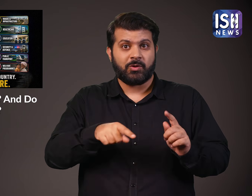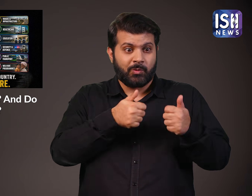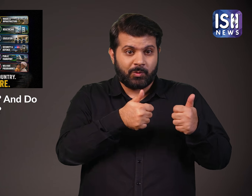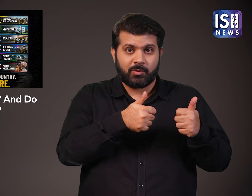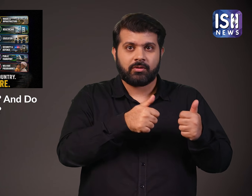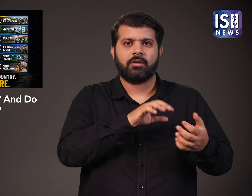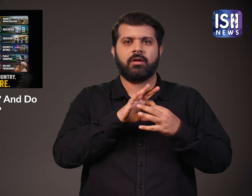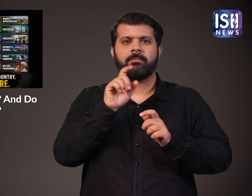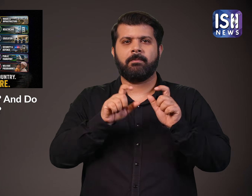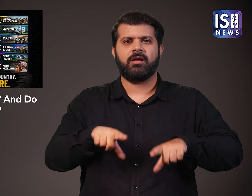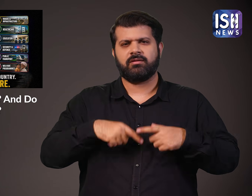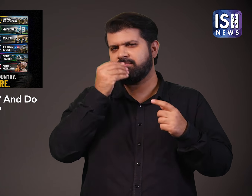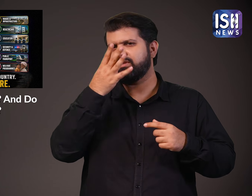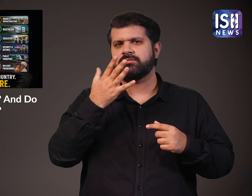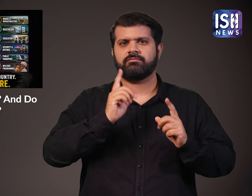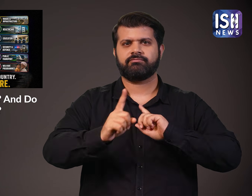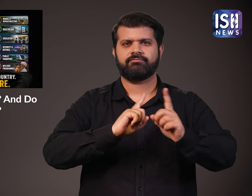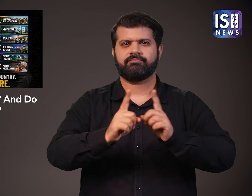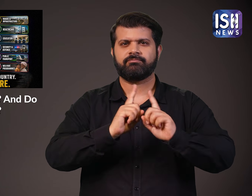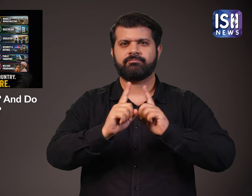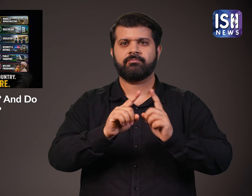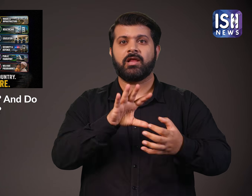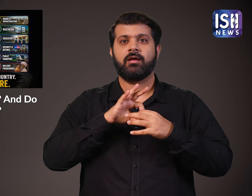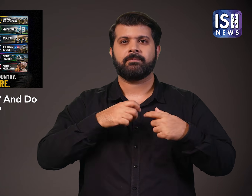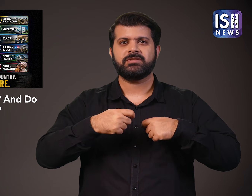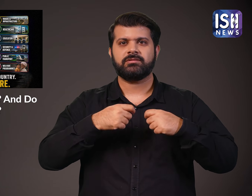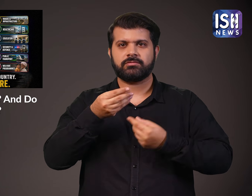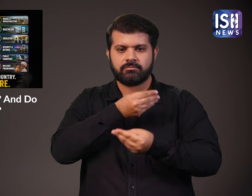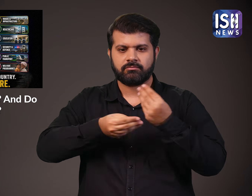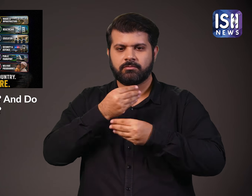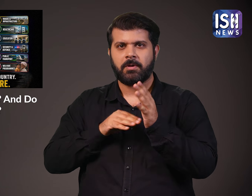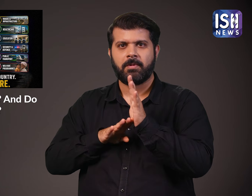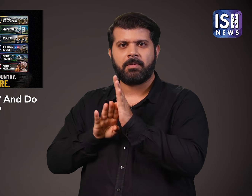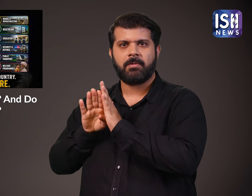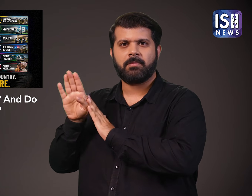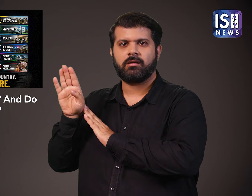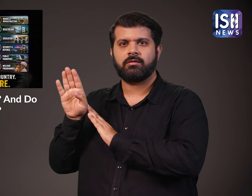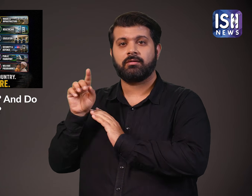Good infrastructure makes travel easier and helps businesses work efficiently.